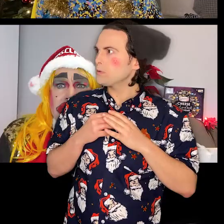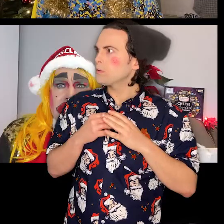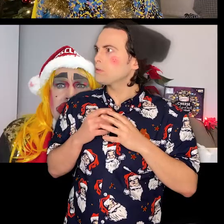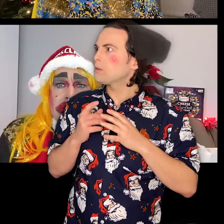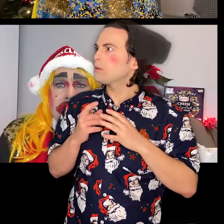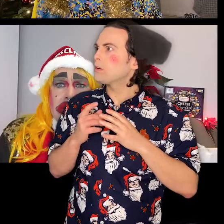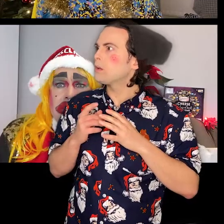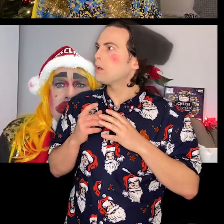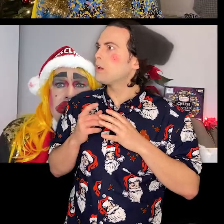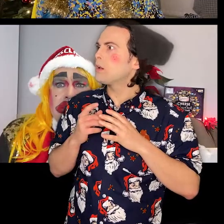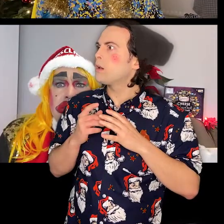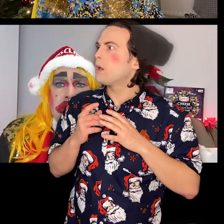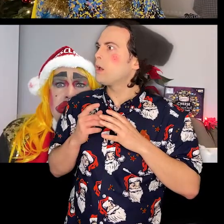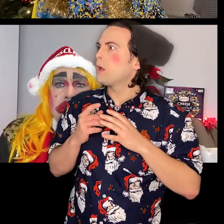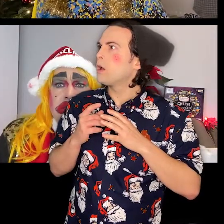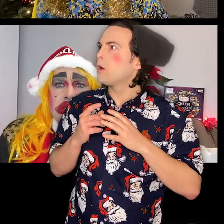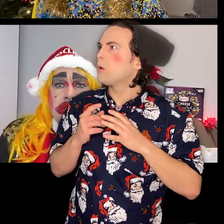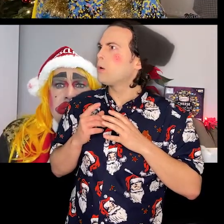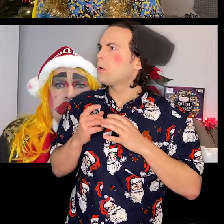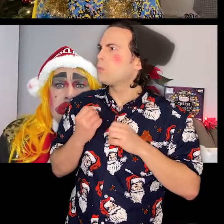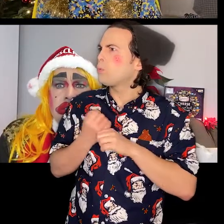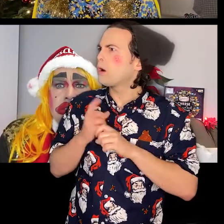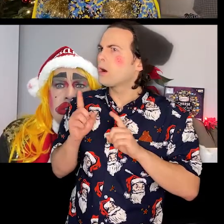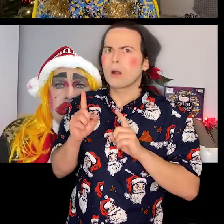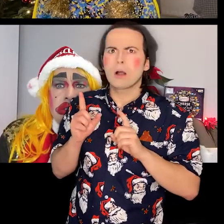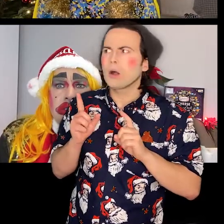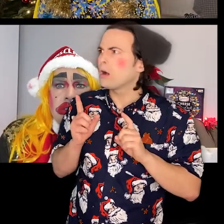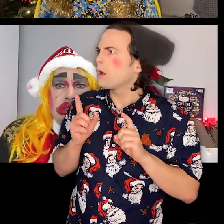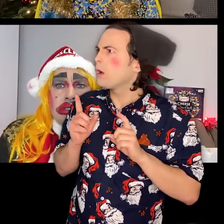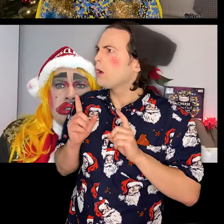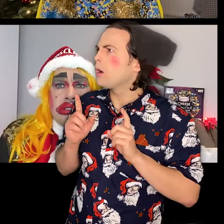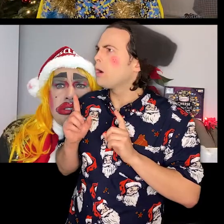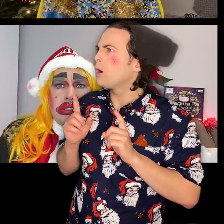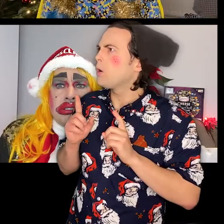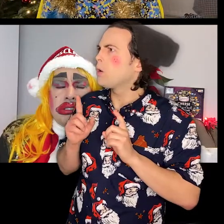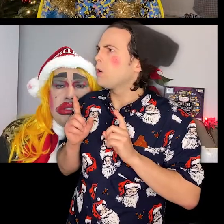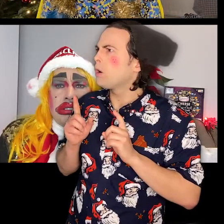Senga - What is she doing? Helen - I think she is trying to cast a spell